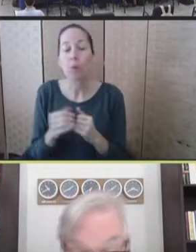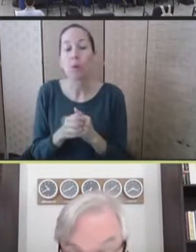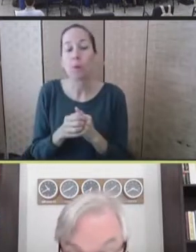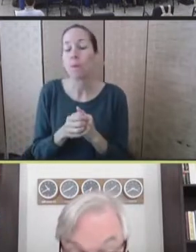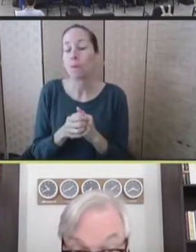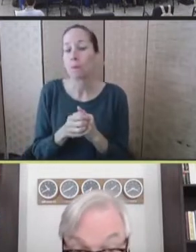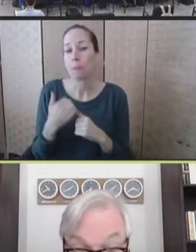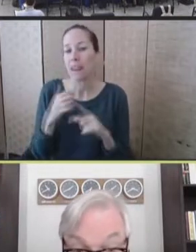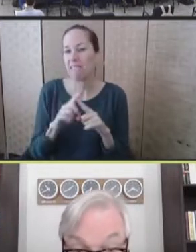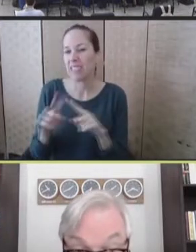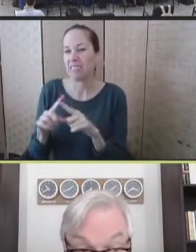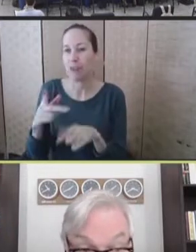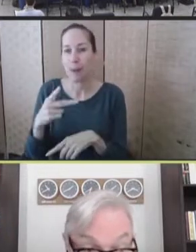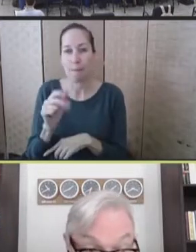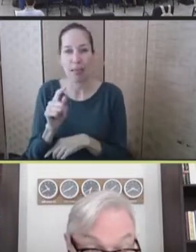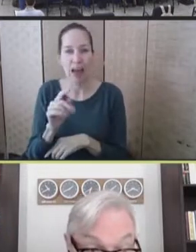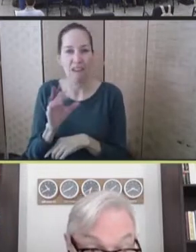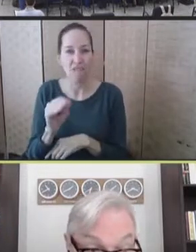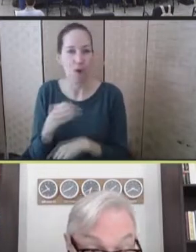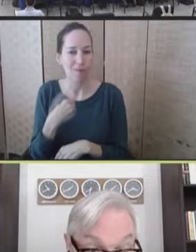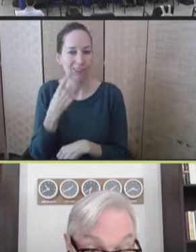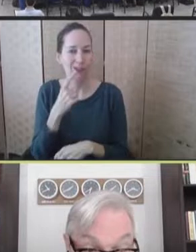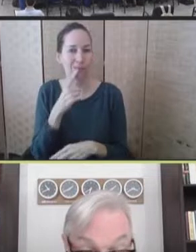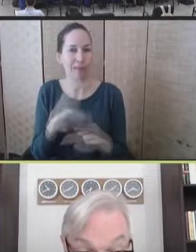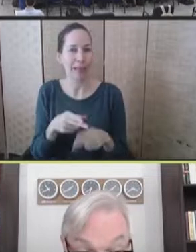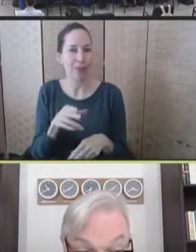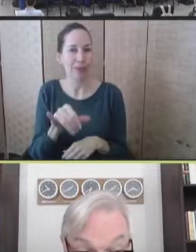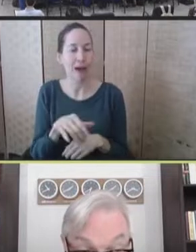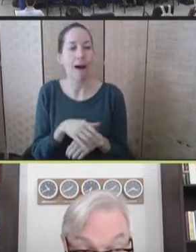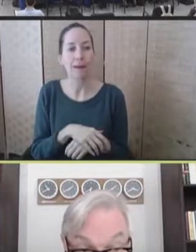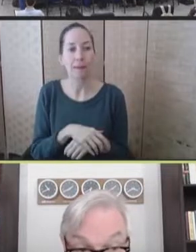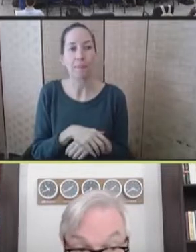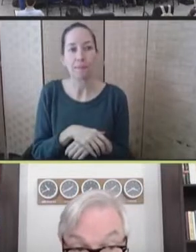Again, you're going to hear about one shortly about whether it be the recombinant proteins,